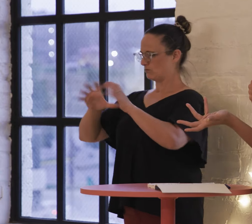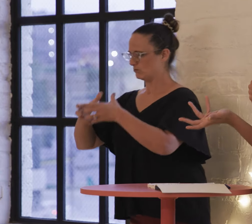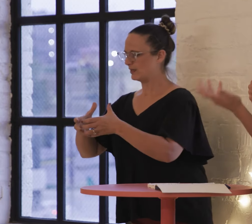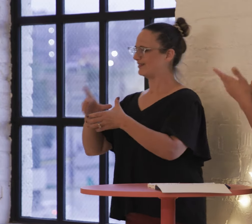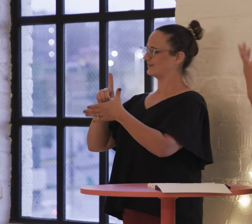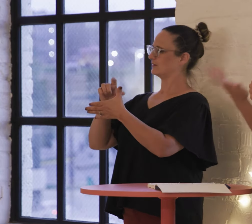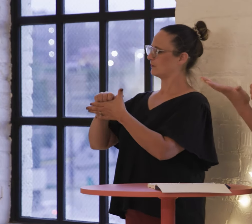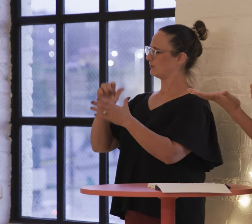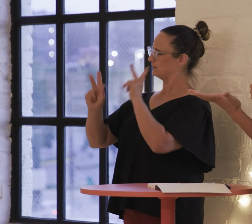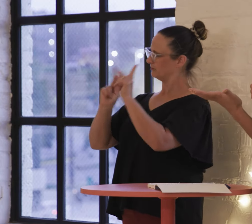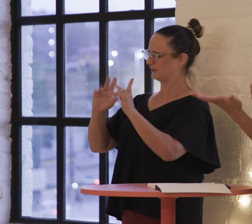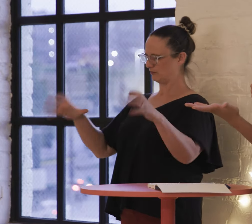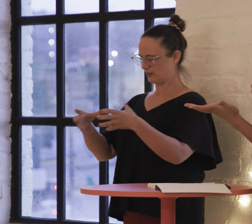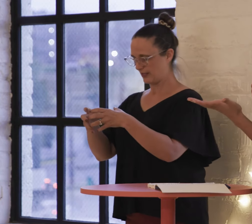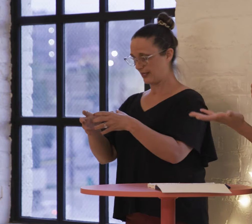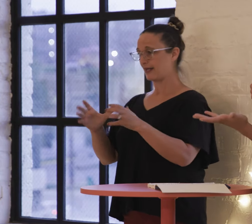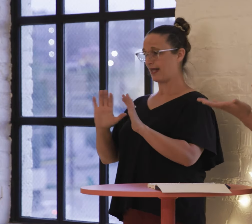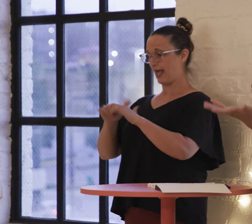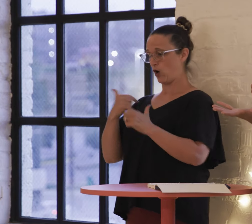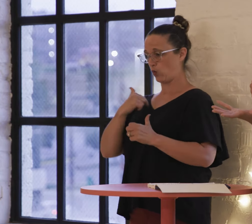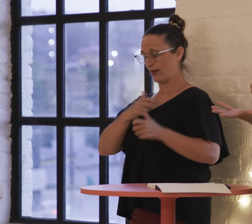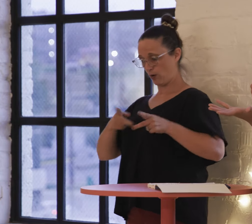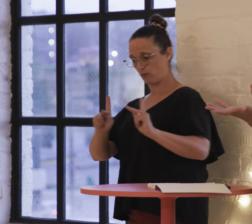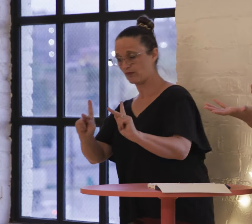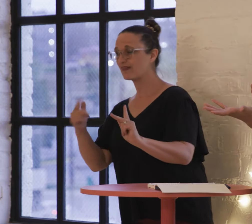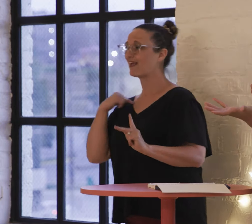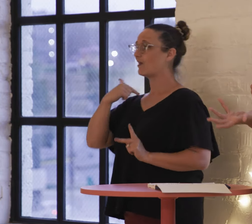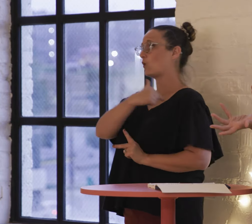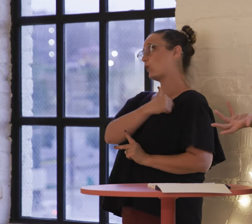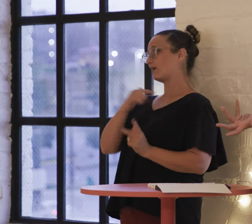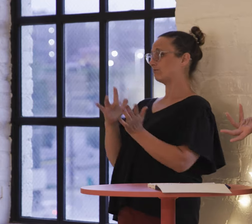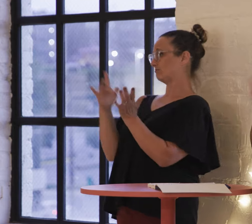and the ways that we kind of are privileged and we may take it for granted.